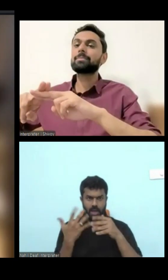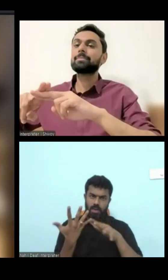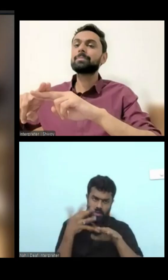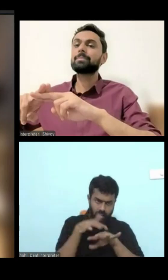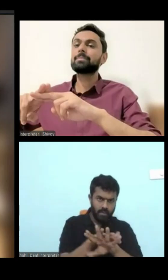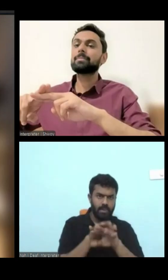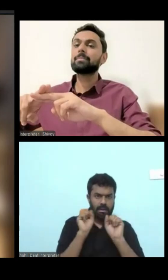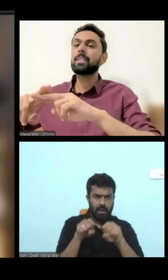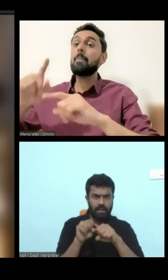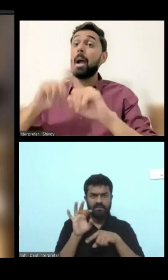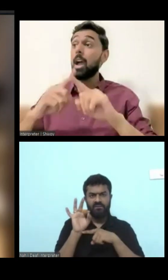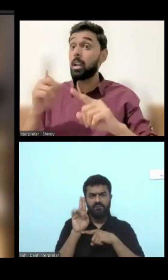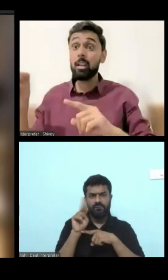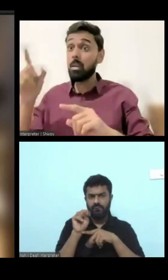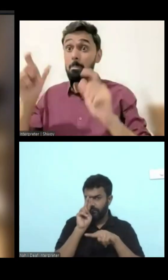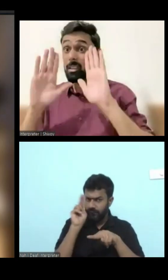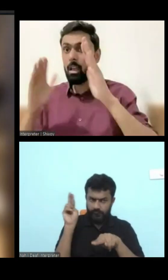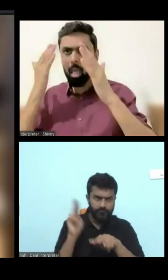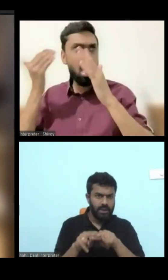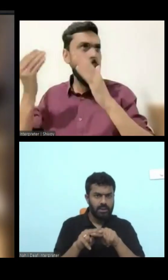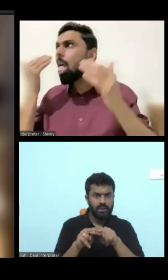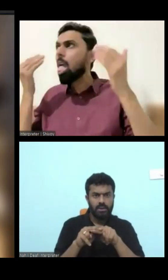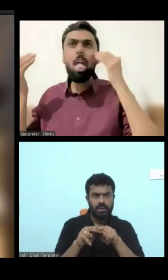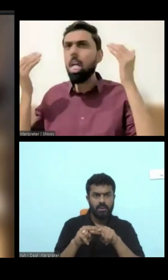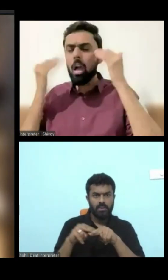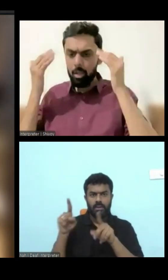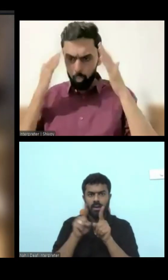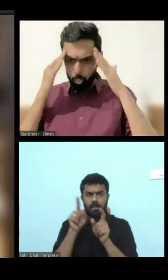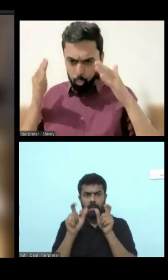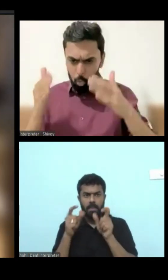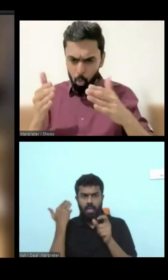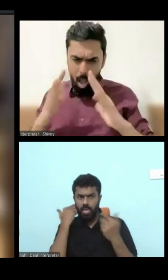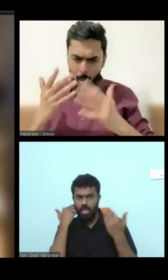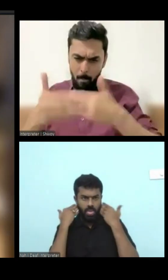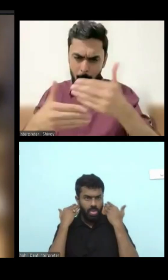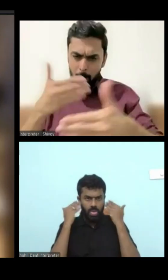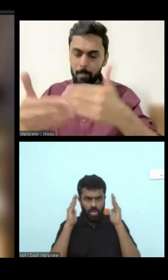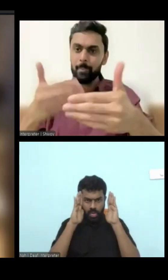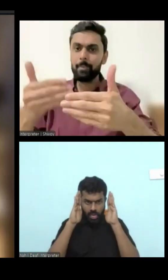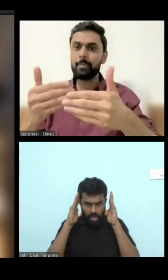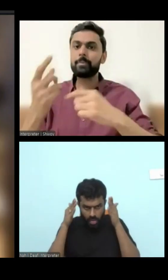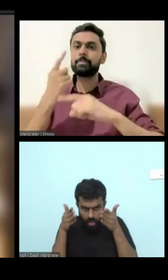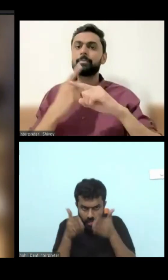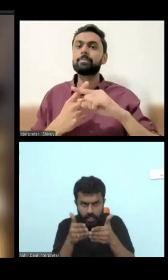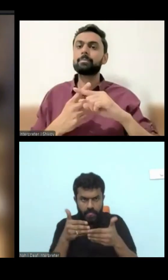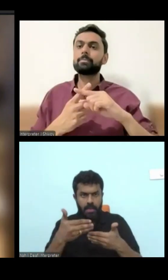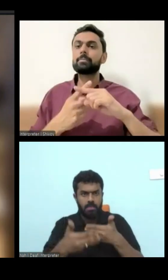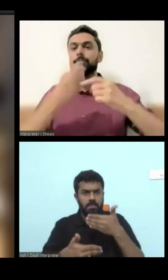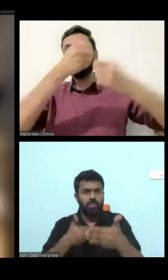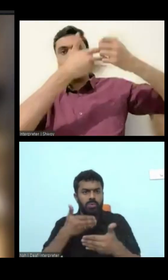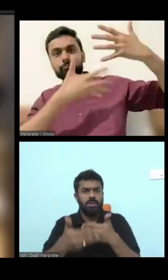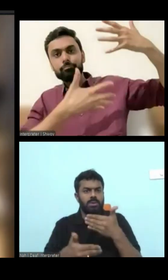So, simple gamified education, and then make a vast library, and put it online, so that it is